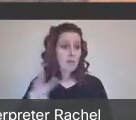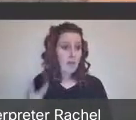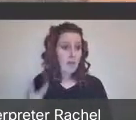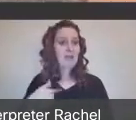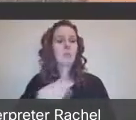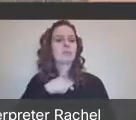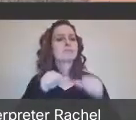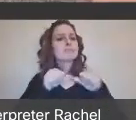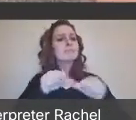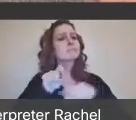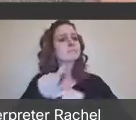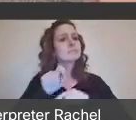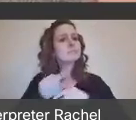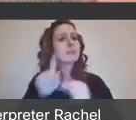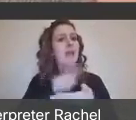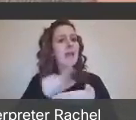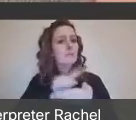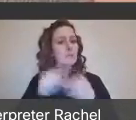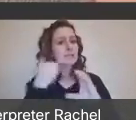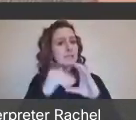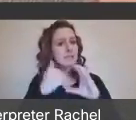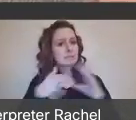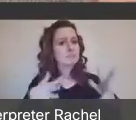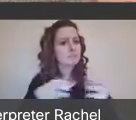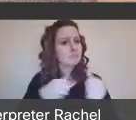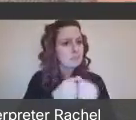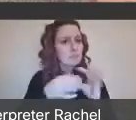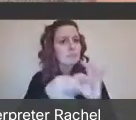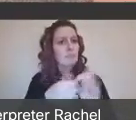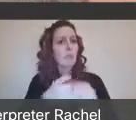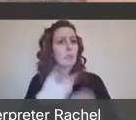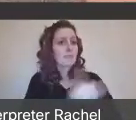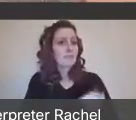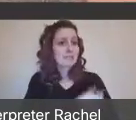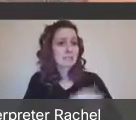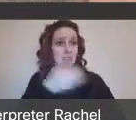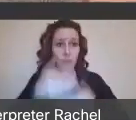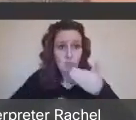keep you updated on our vaccination progress and what you can expect when it's your turn.